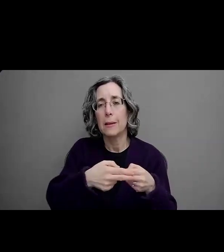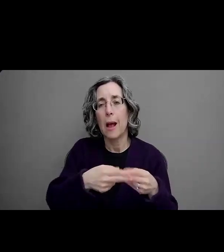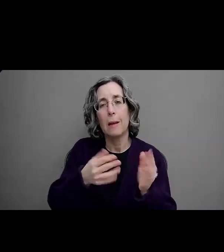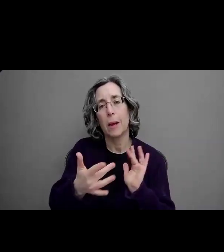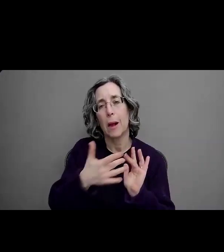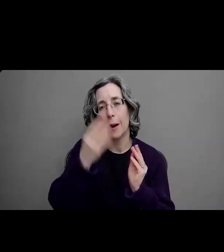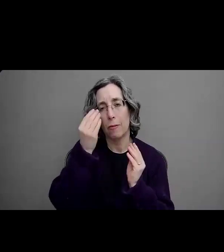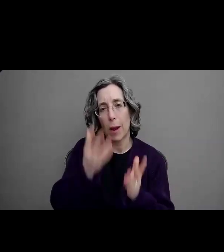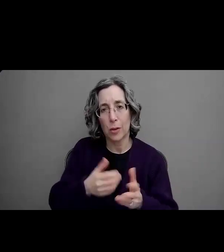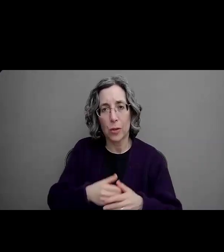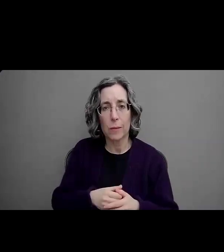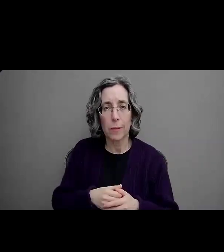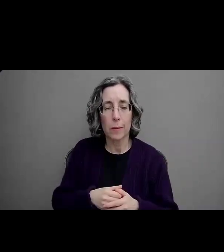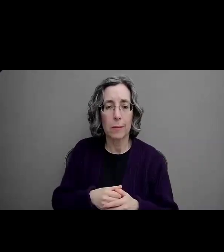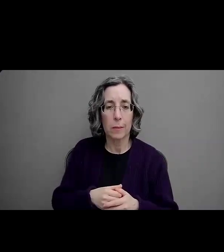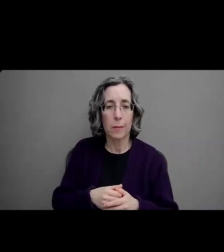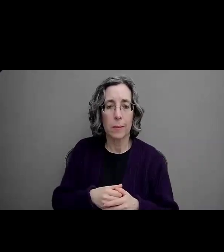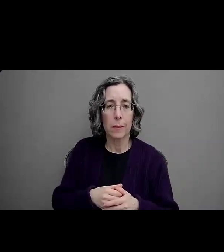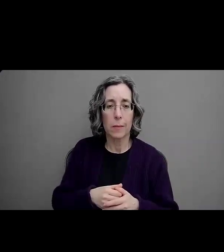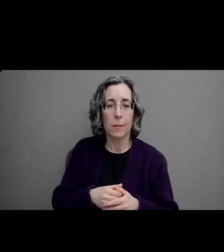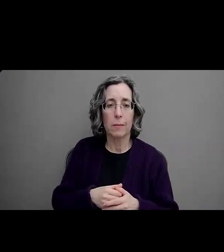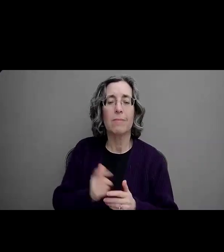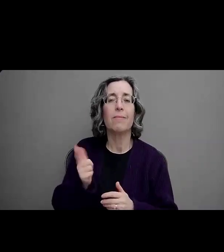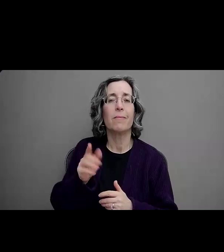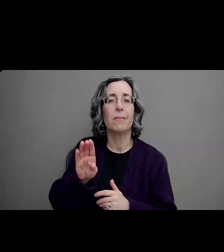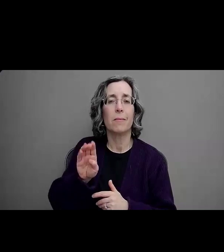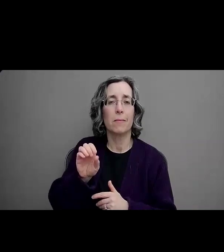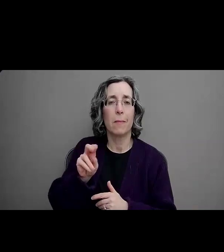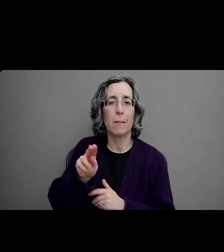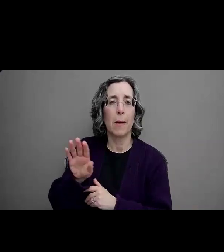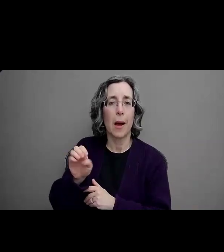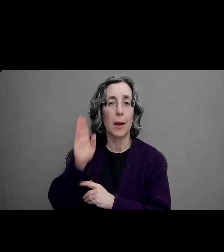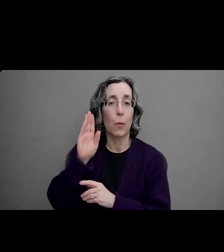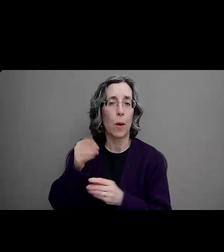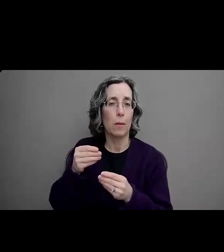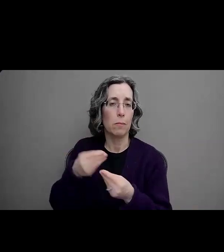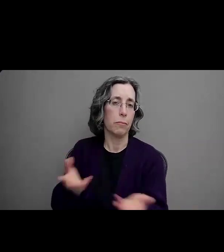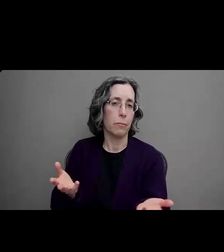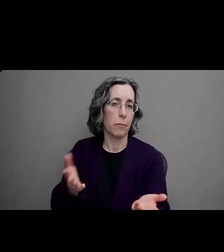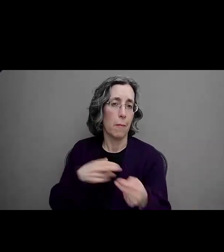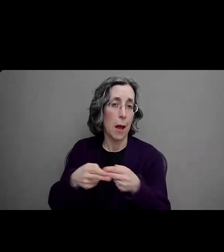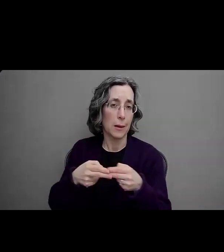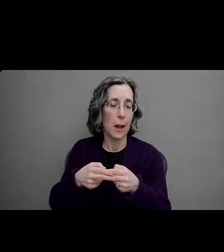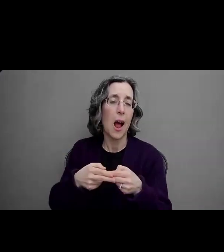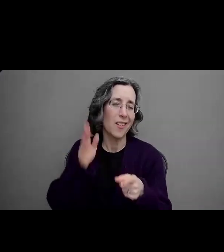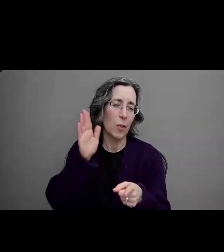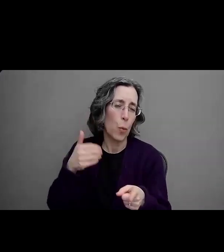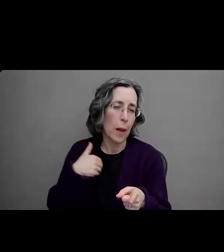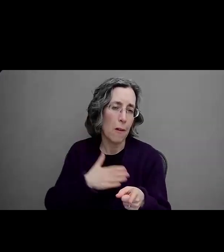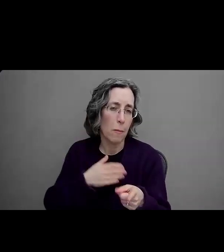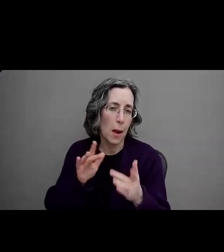sharing here as well. May last slide is a Contact Us slide. And when Bonnie makes them